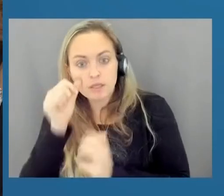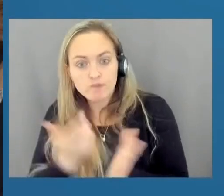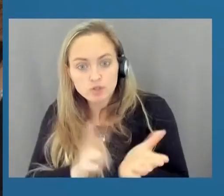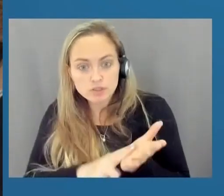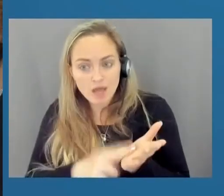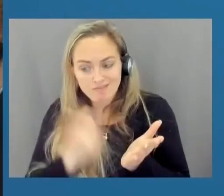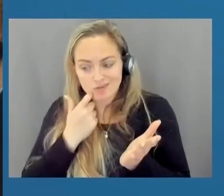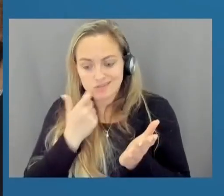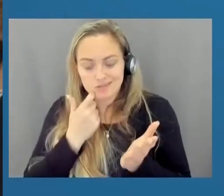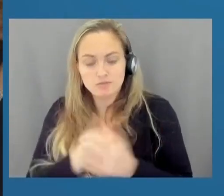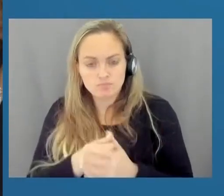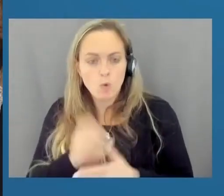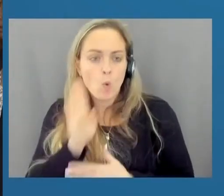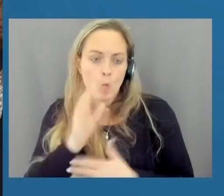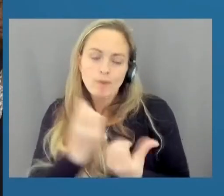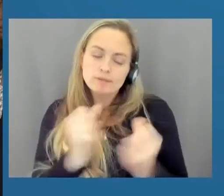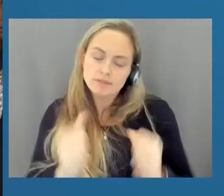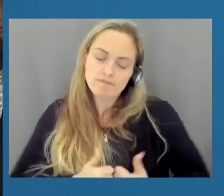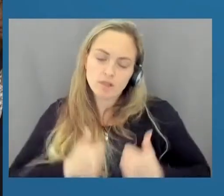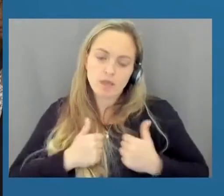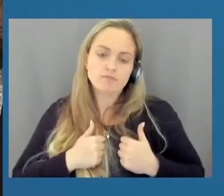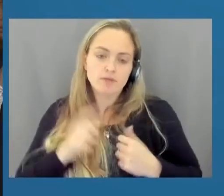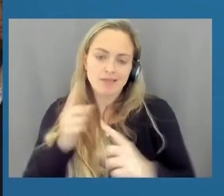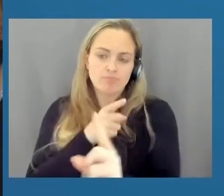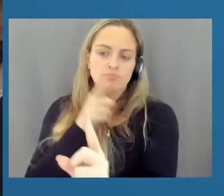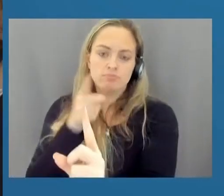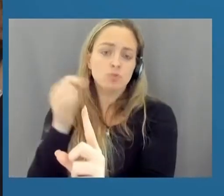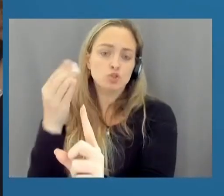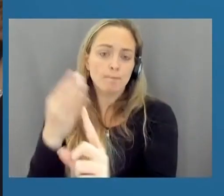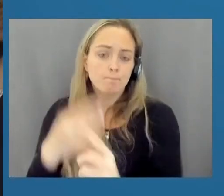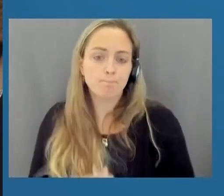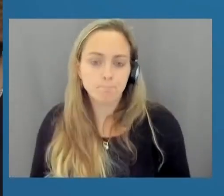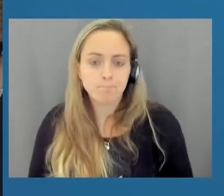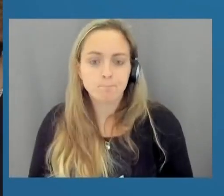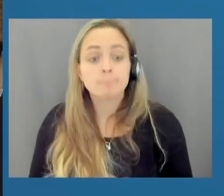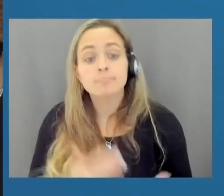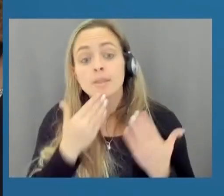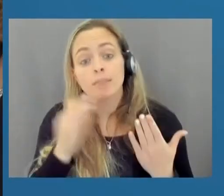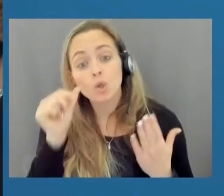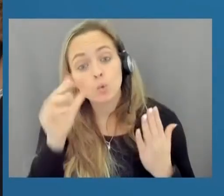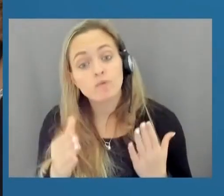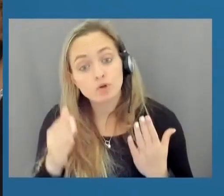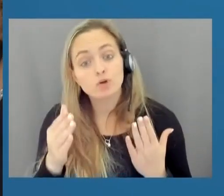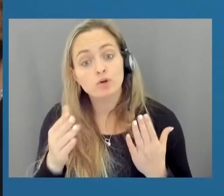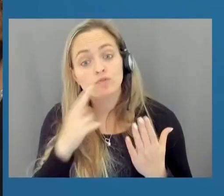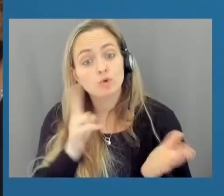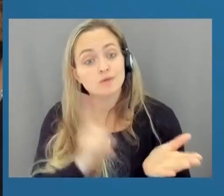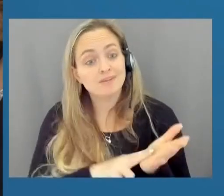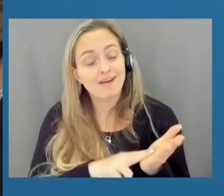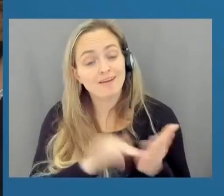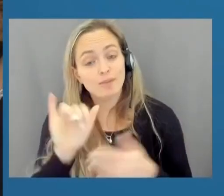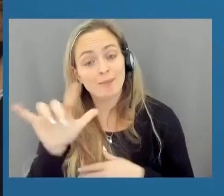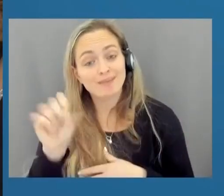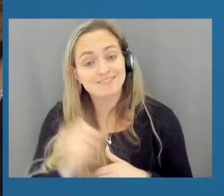we will save lives and I think that's our job. So again, thank you, Governor for signing these three bills. Alright, thank you